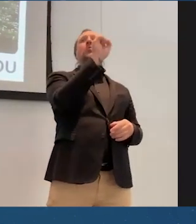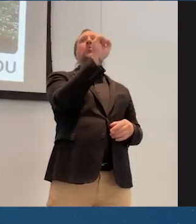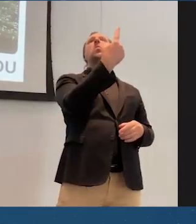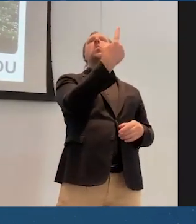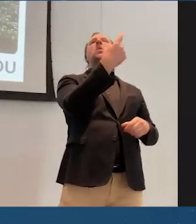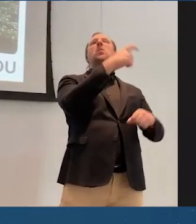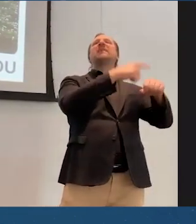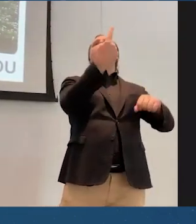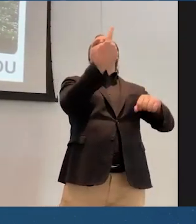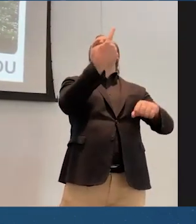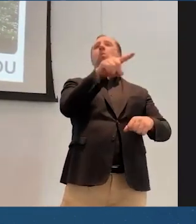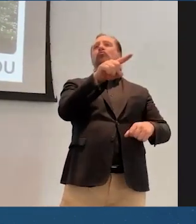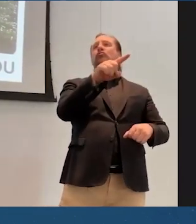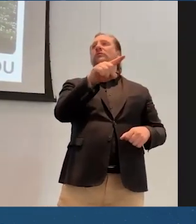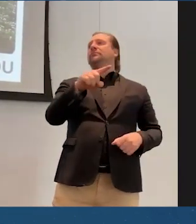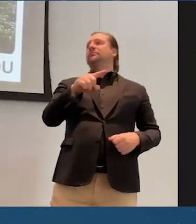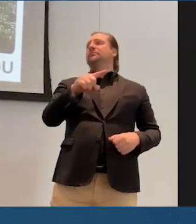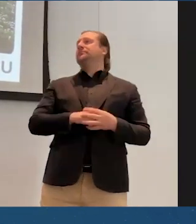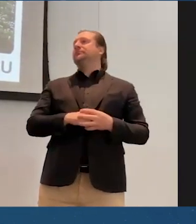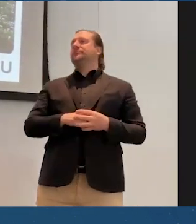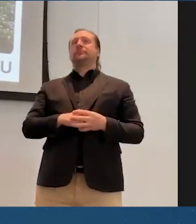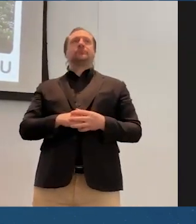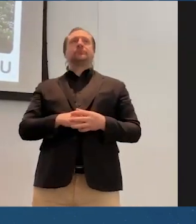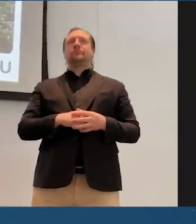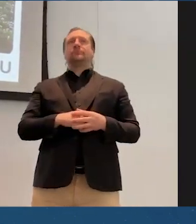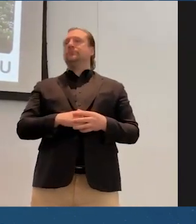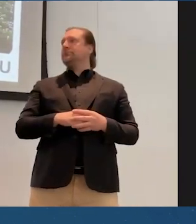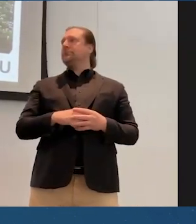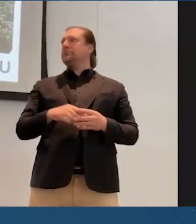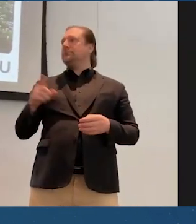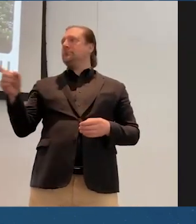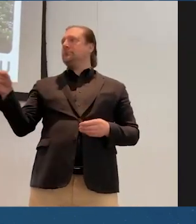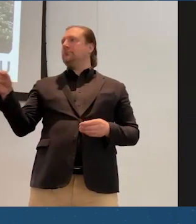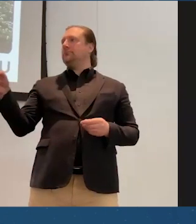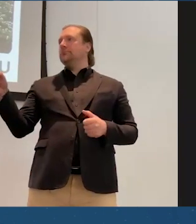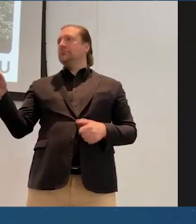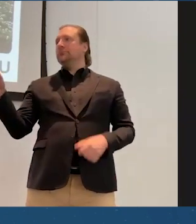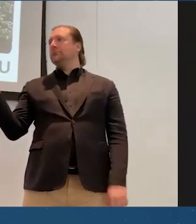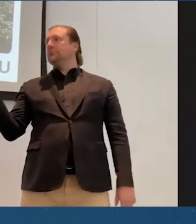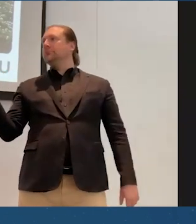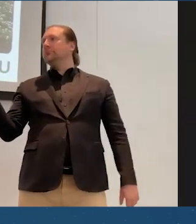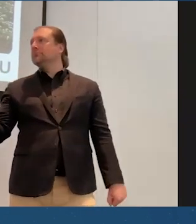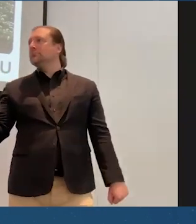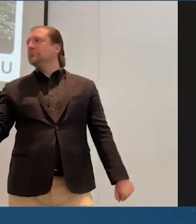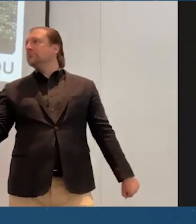Great. I see Sherry has one in front there.